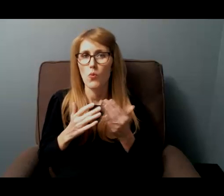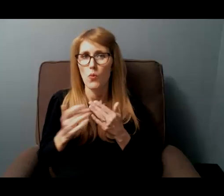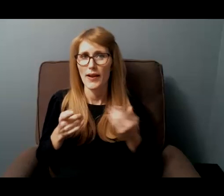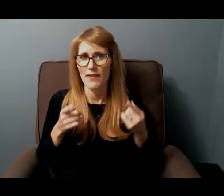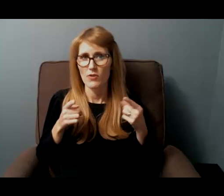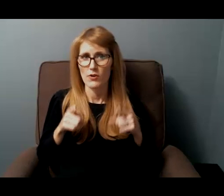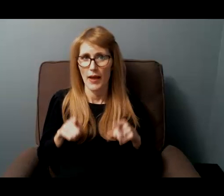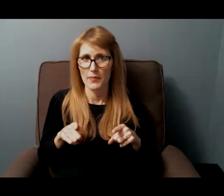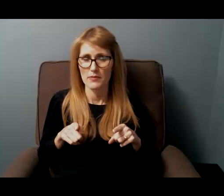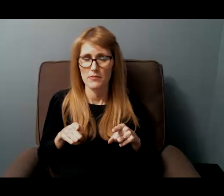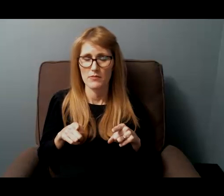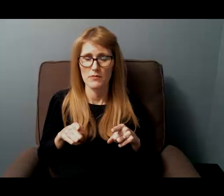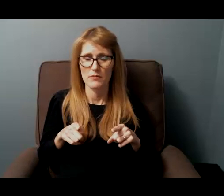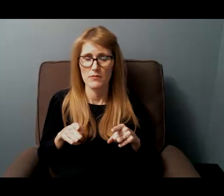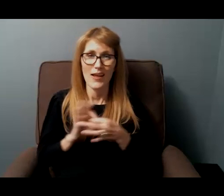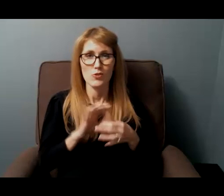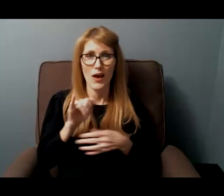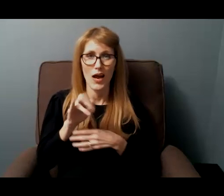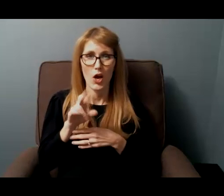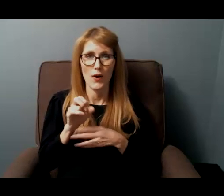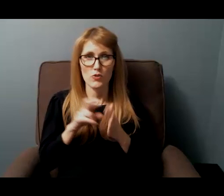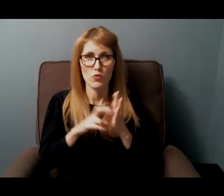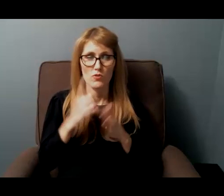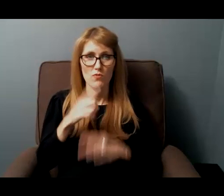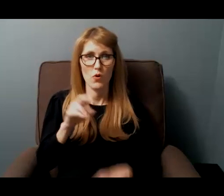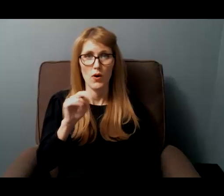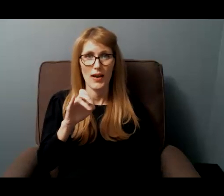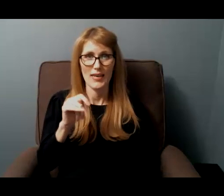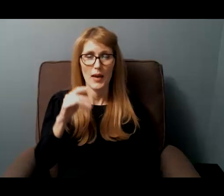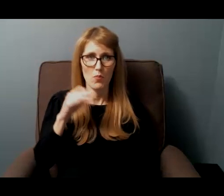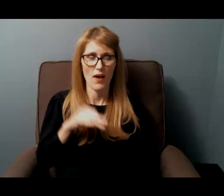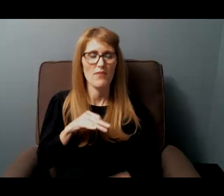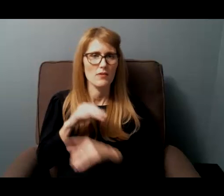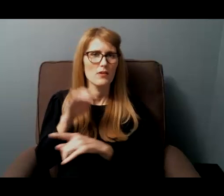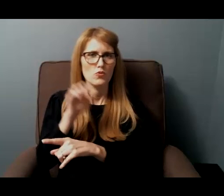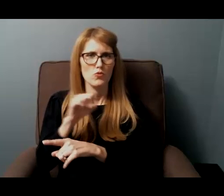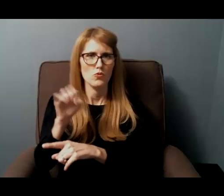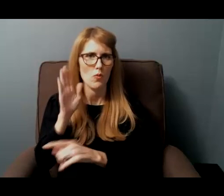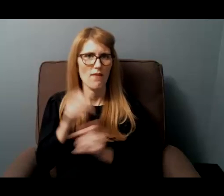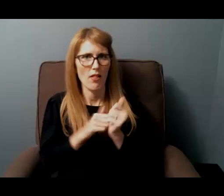IRS rules in terms of your net profit, that's what they are going to go by. So in some cases,